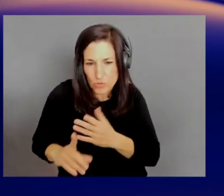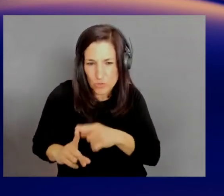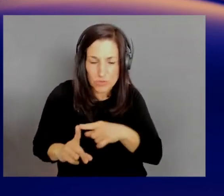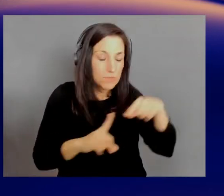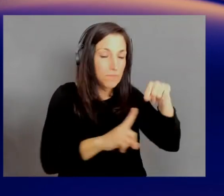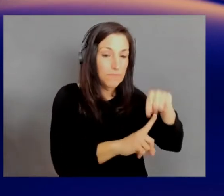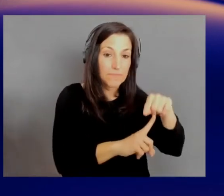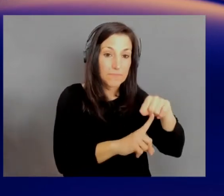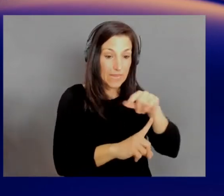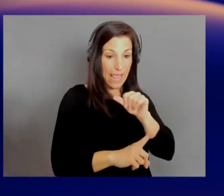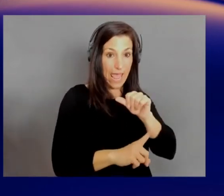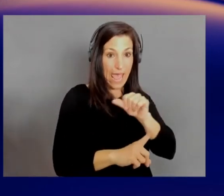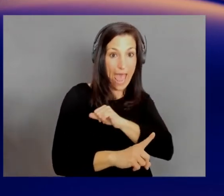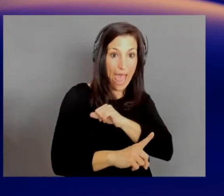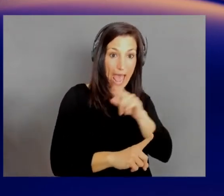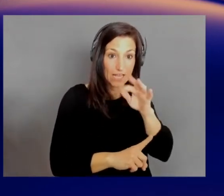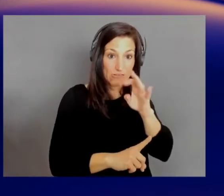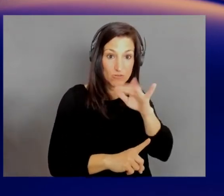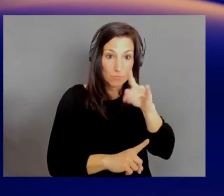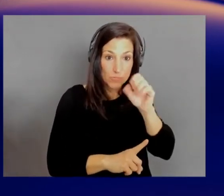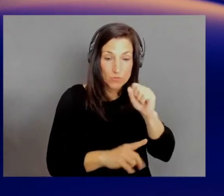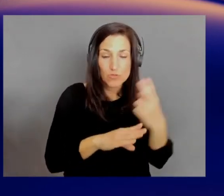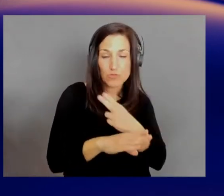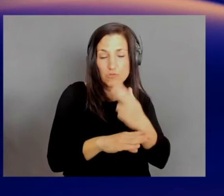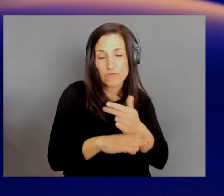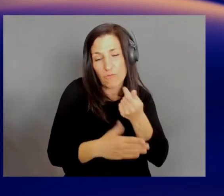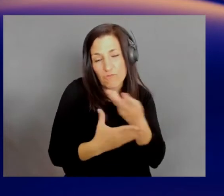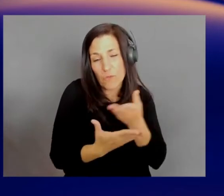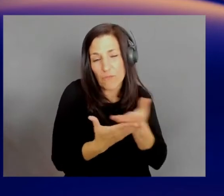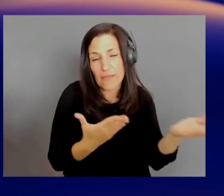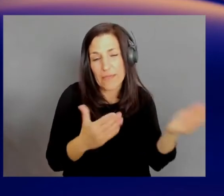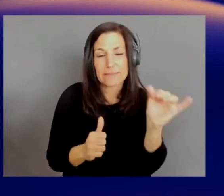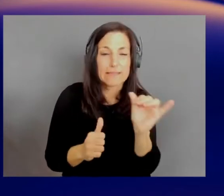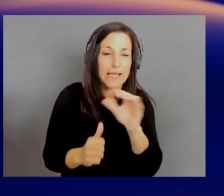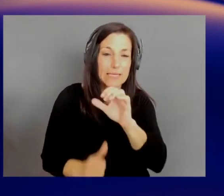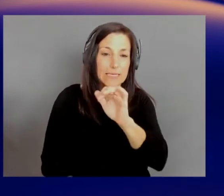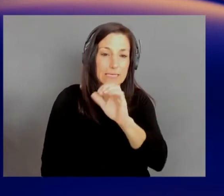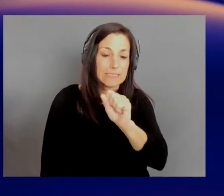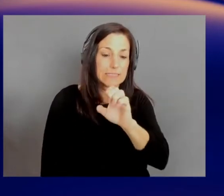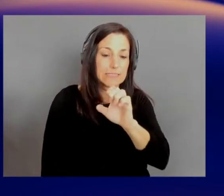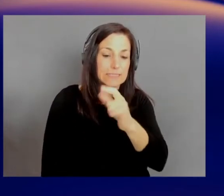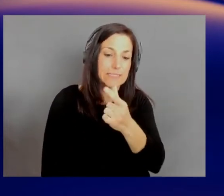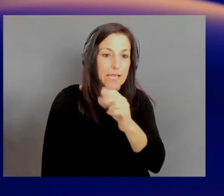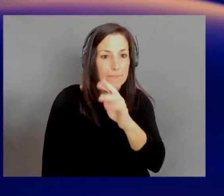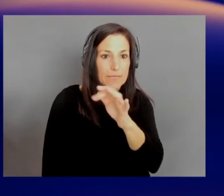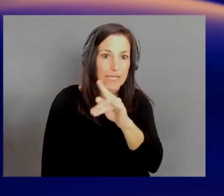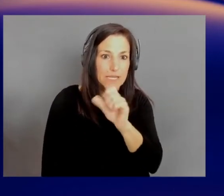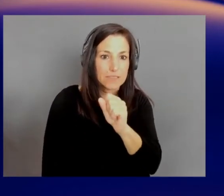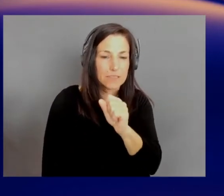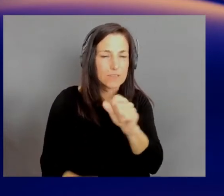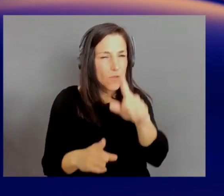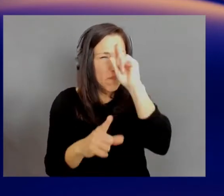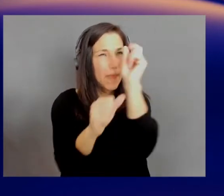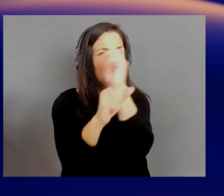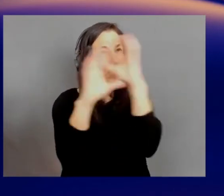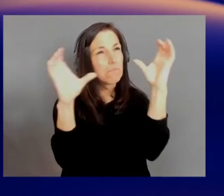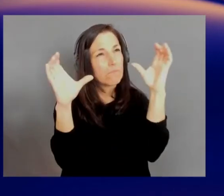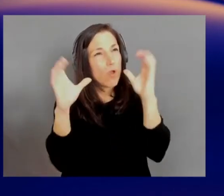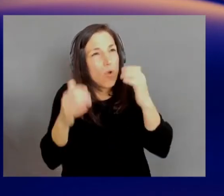They're used for segmentation, so think of things like what state you live in, your ZIP code, what your account type is,